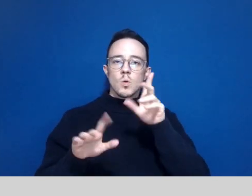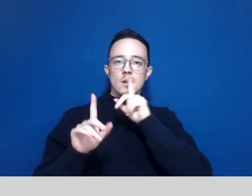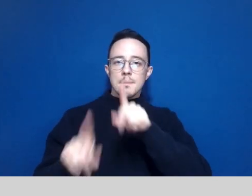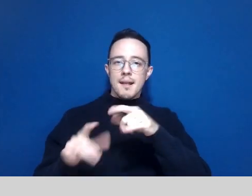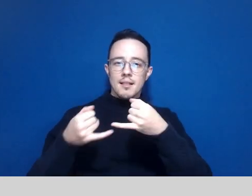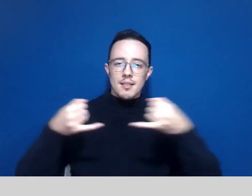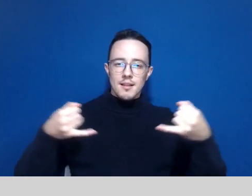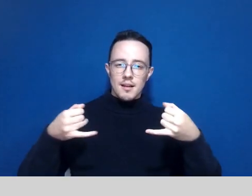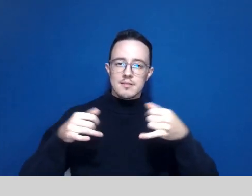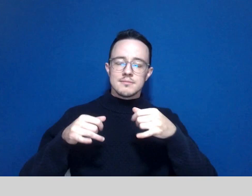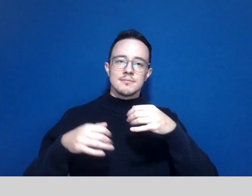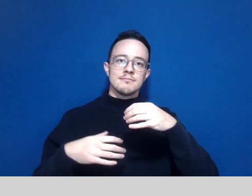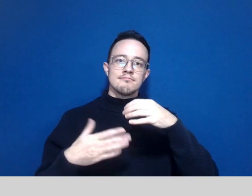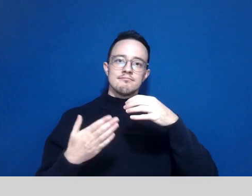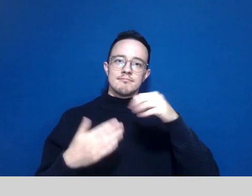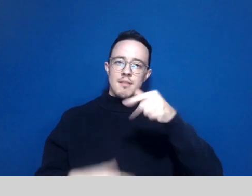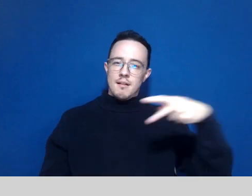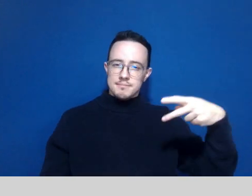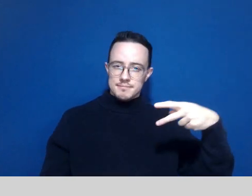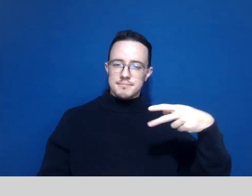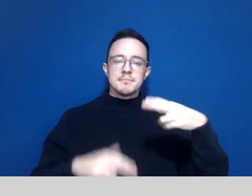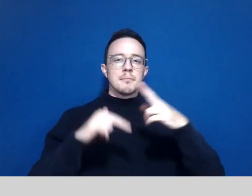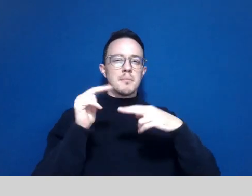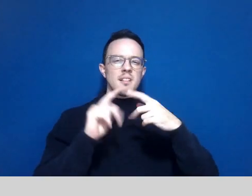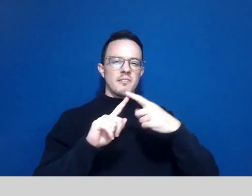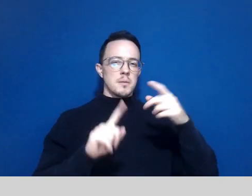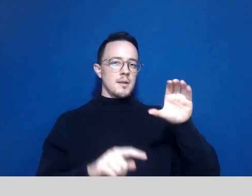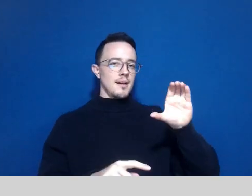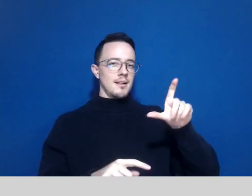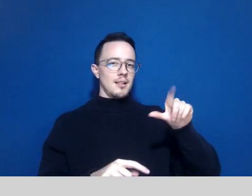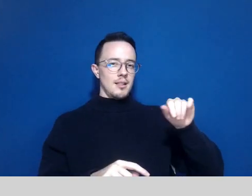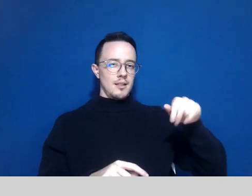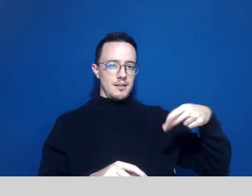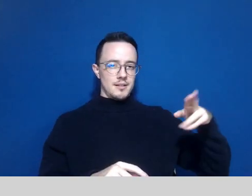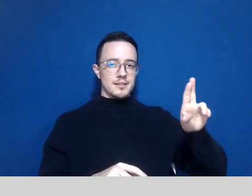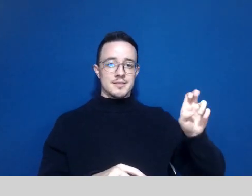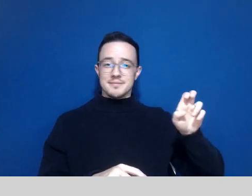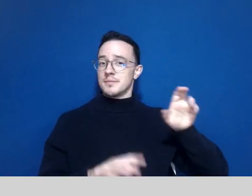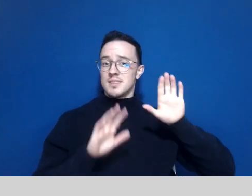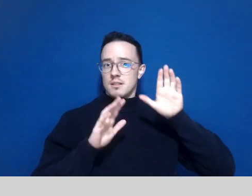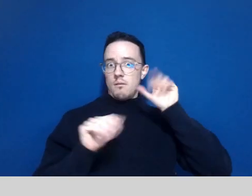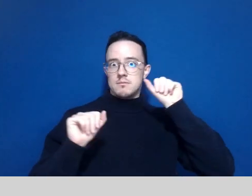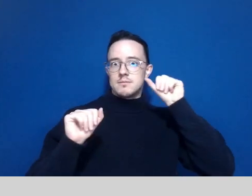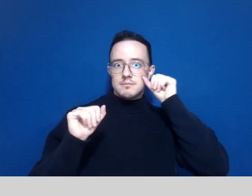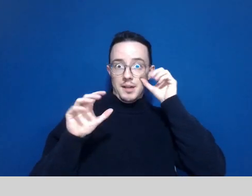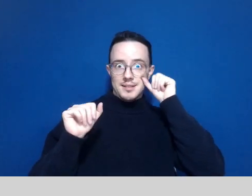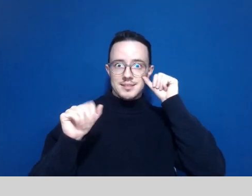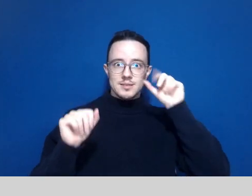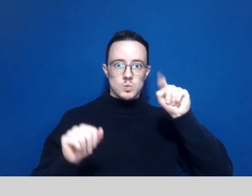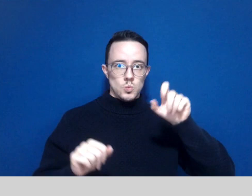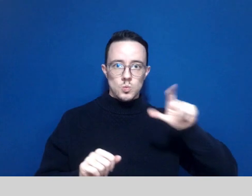or command line apps. It's built off of Click, which is an amazing tool that's built by the Pallets team.